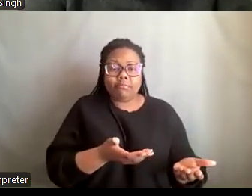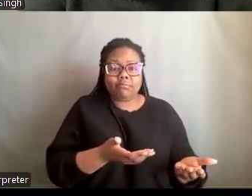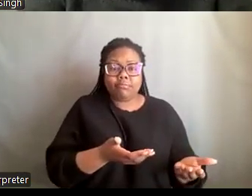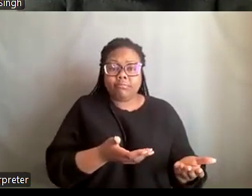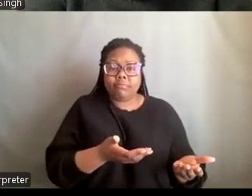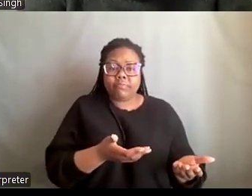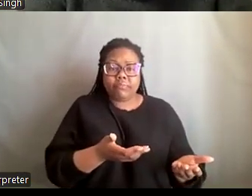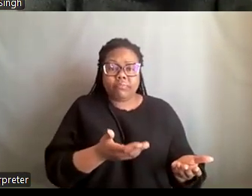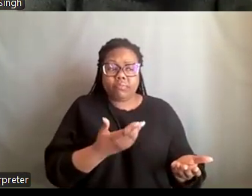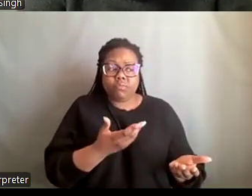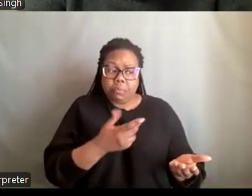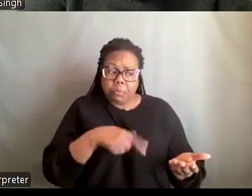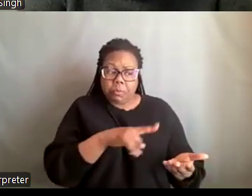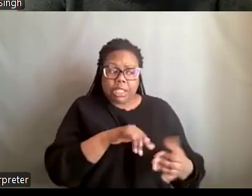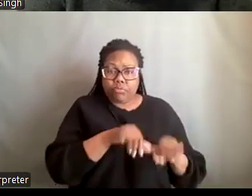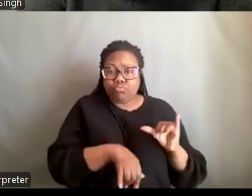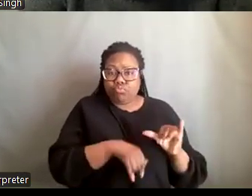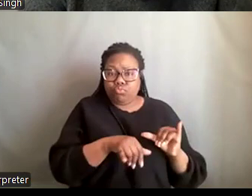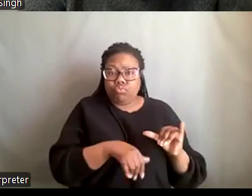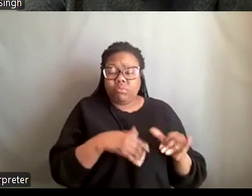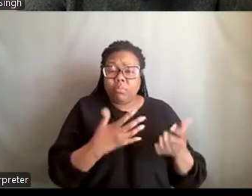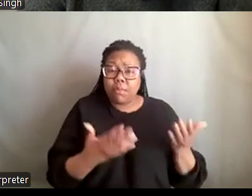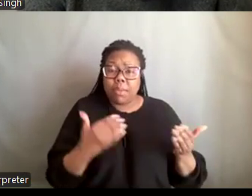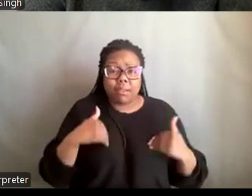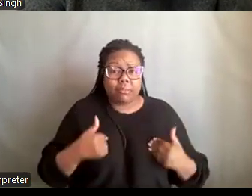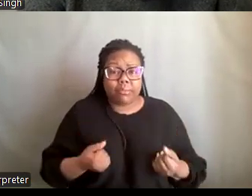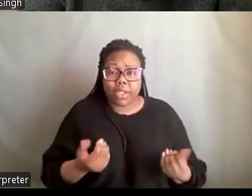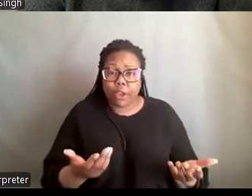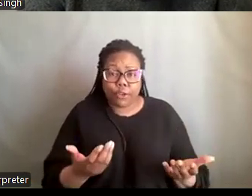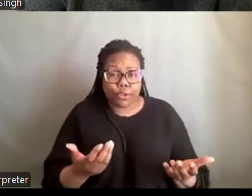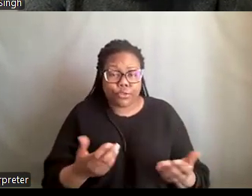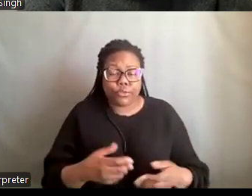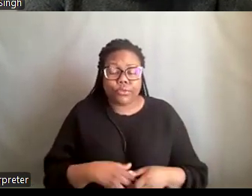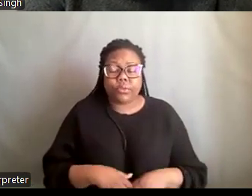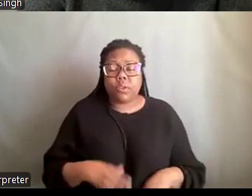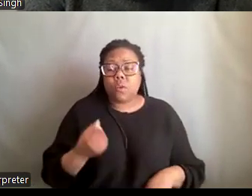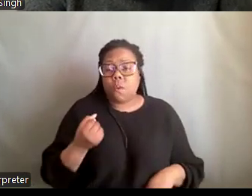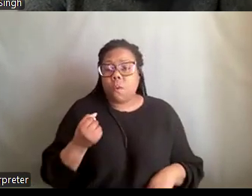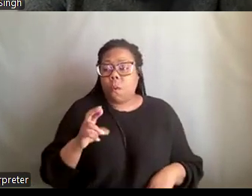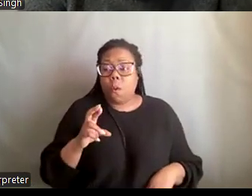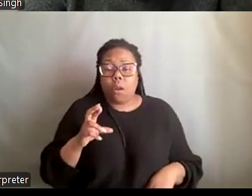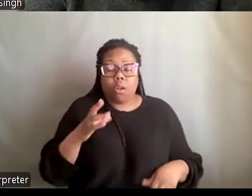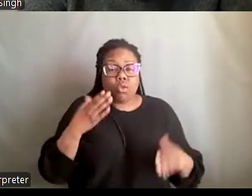The ones that are not organizing or mobilizing or kind of staying still I think are the ones that are either